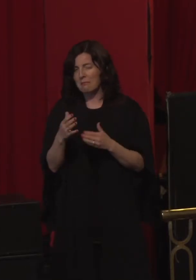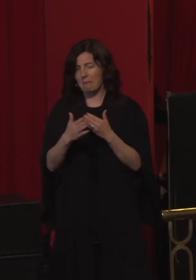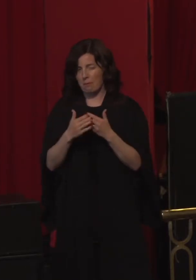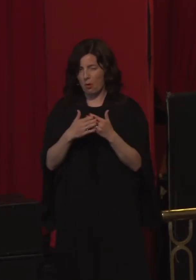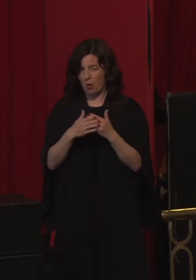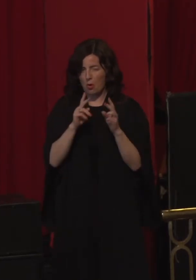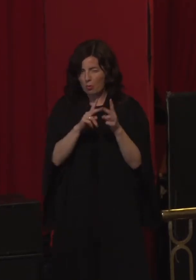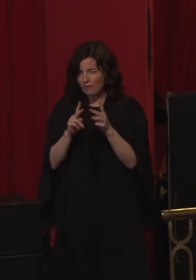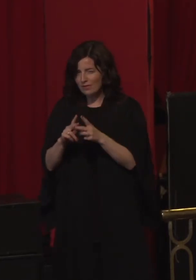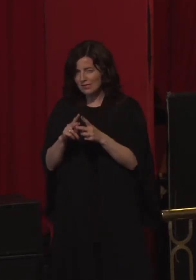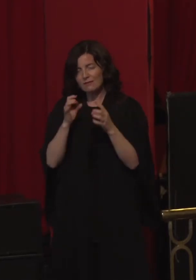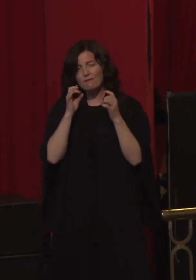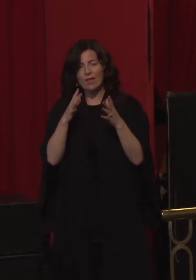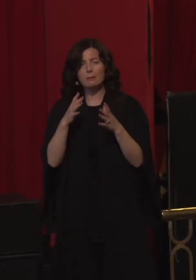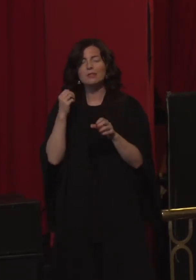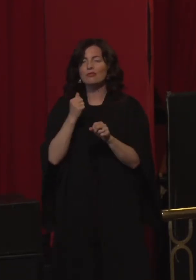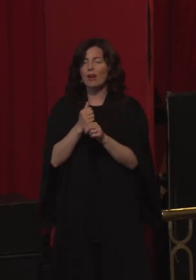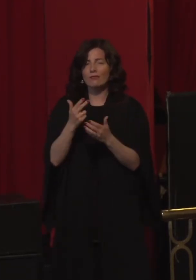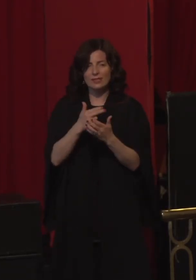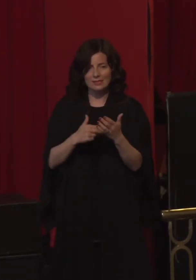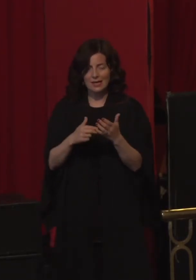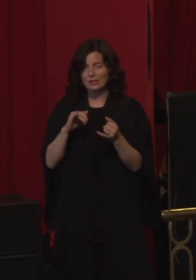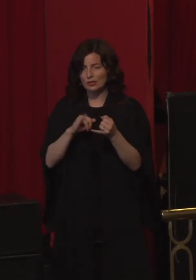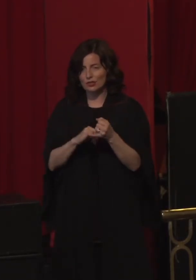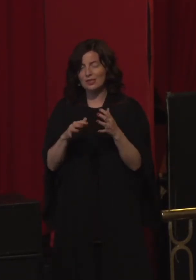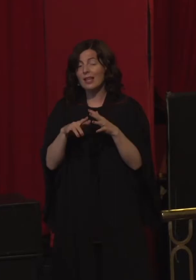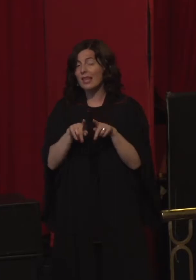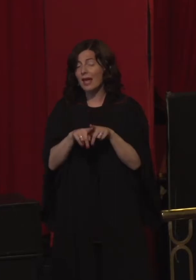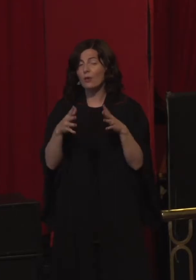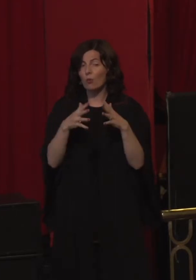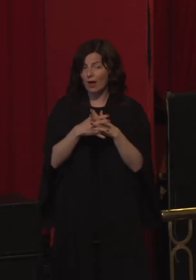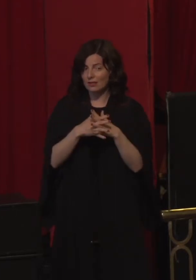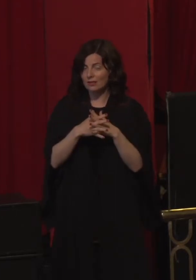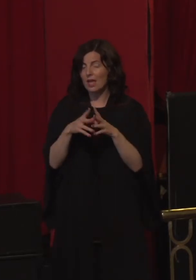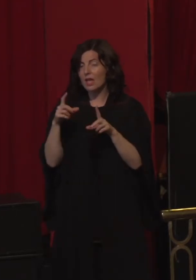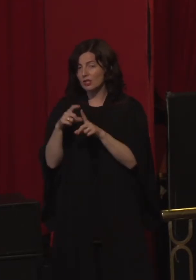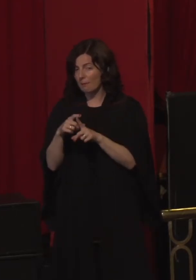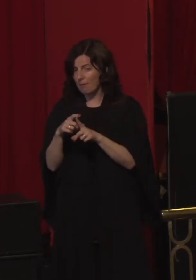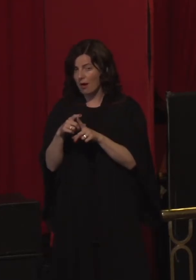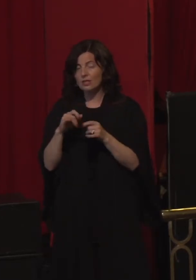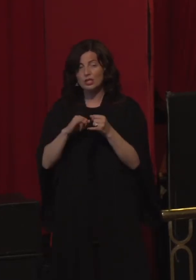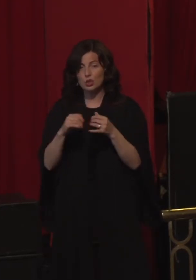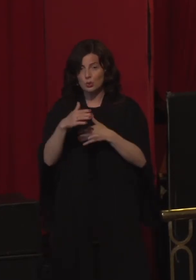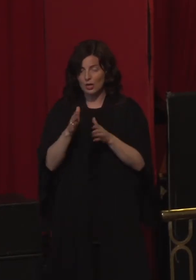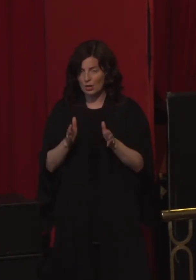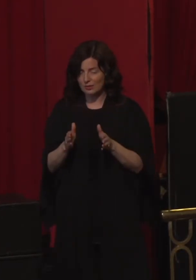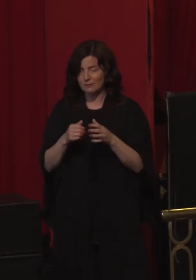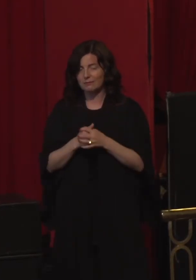graphic design studios such as Wieden and Kennedy and Studio Dumbar. Visiting famous graphic design